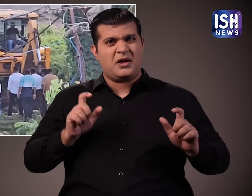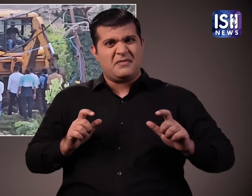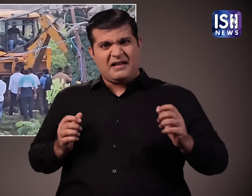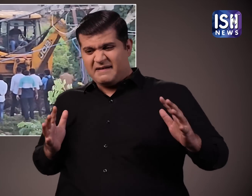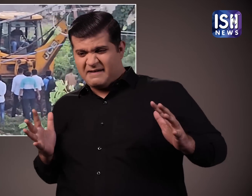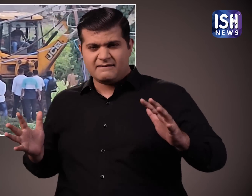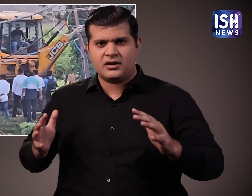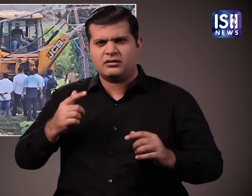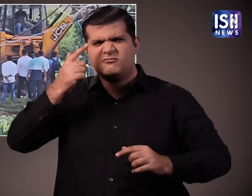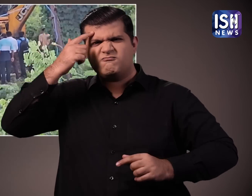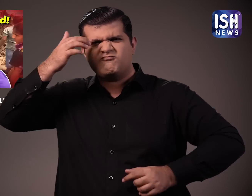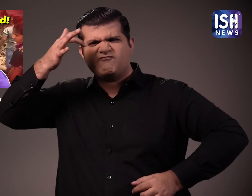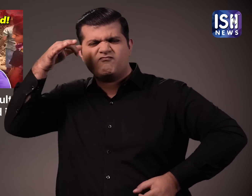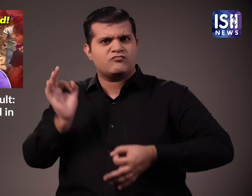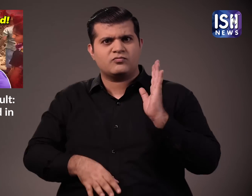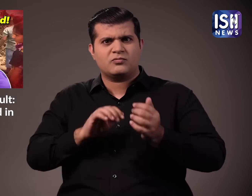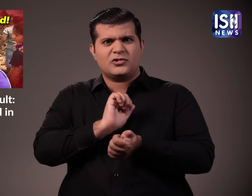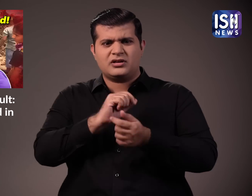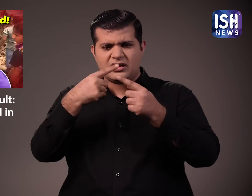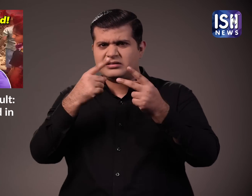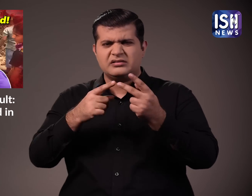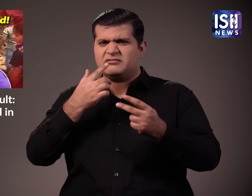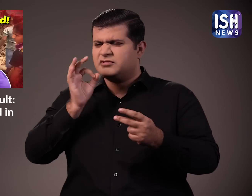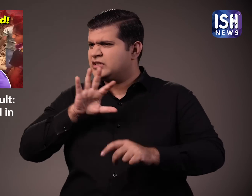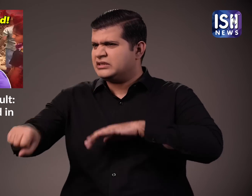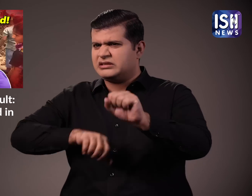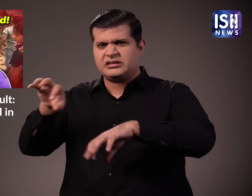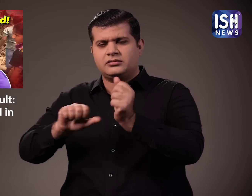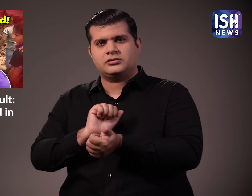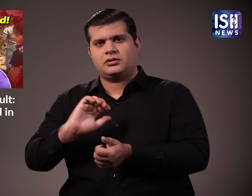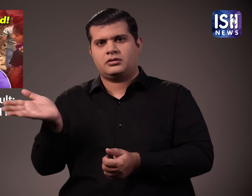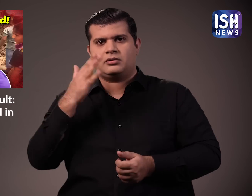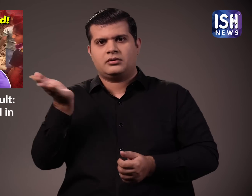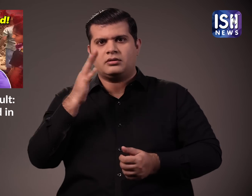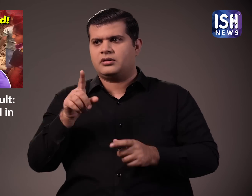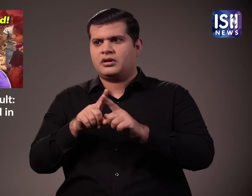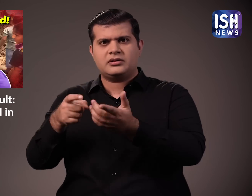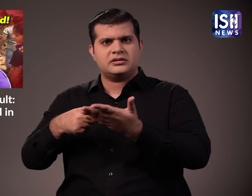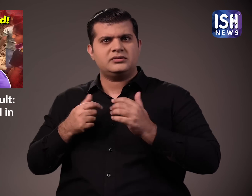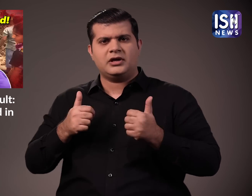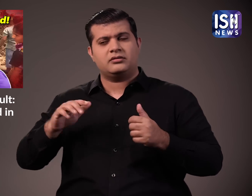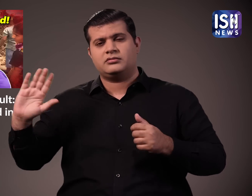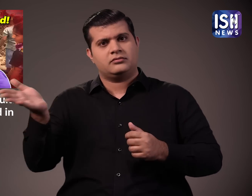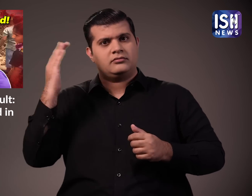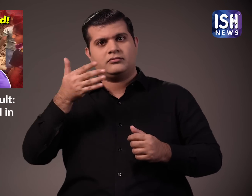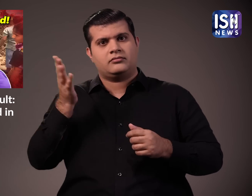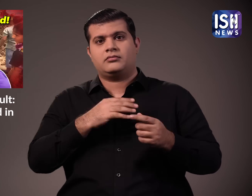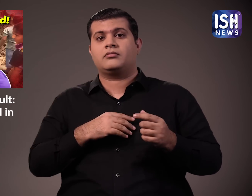The angry locals protested and this led to the police arresting many of them.